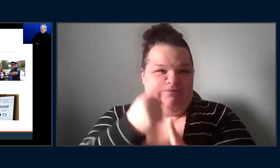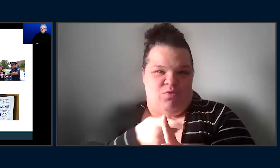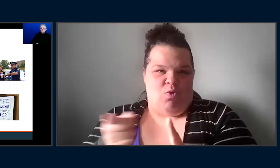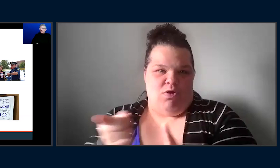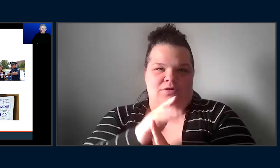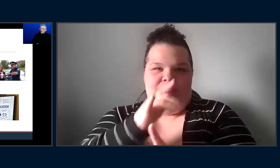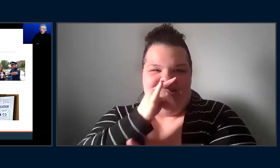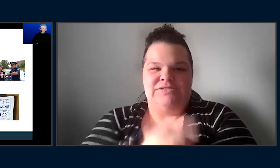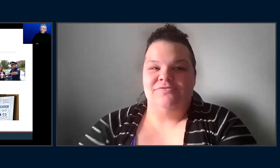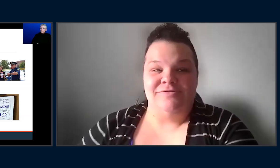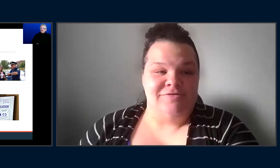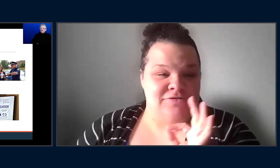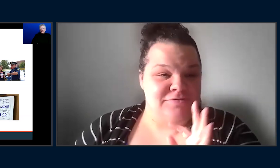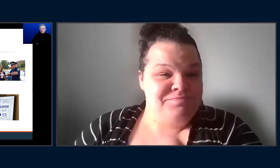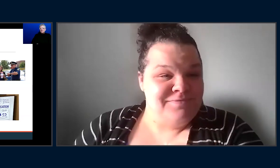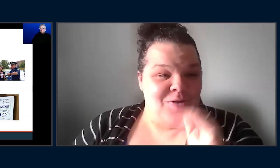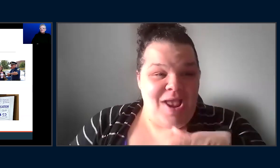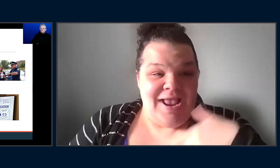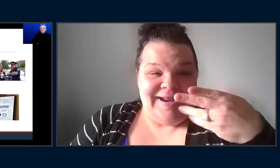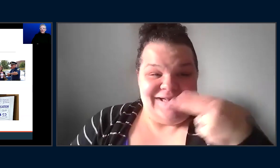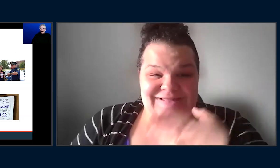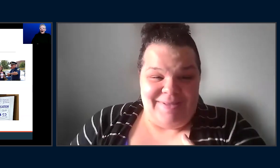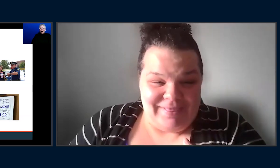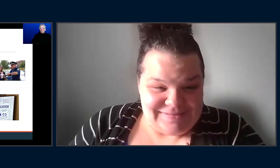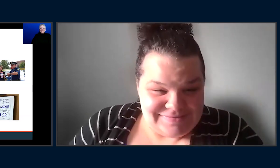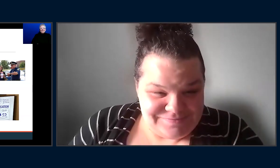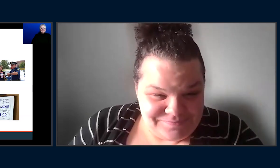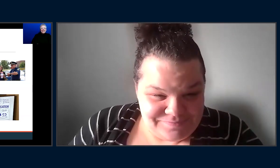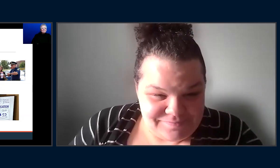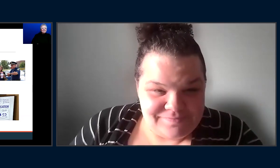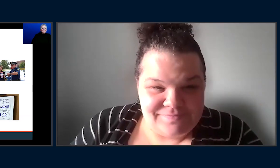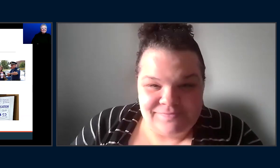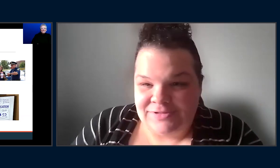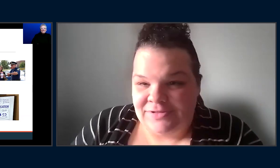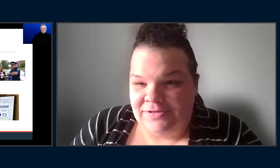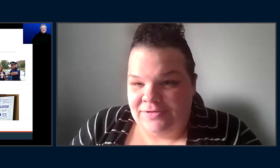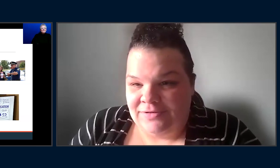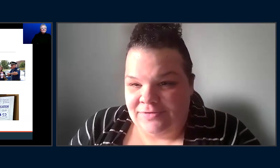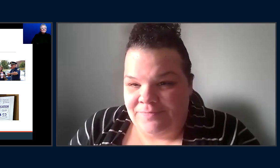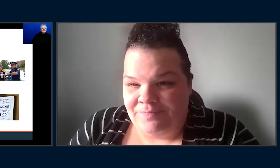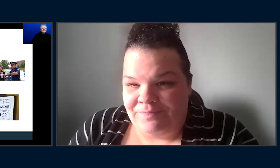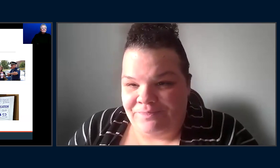those students make, you know, appropriate decisions. All right. Next slide, please.